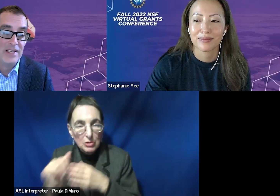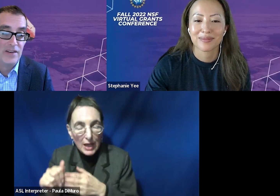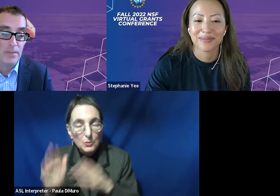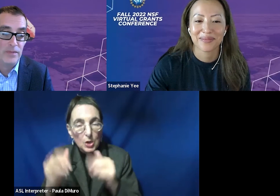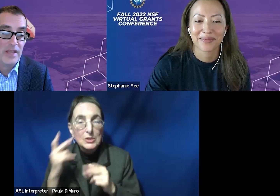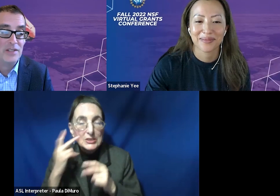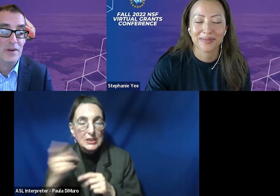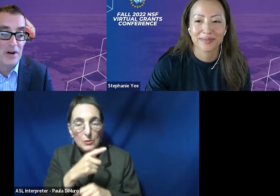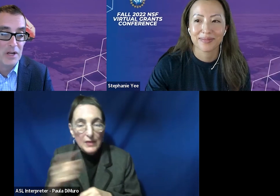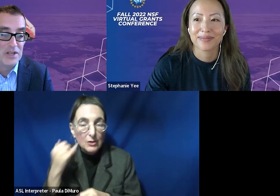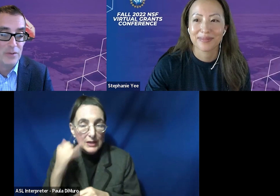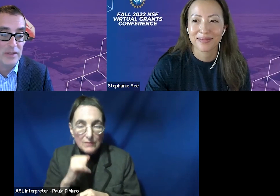Thanks very much, everyone. Take care.